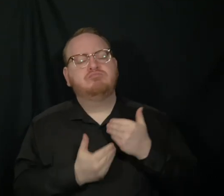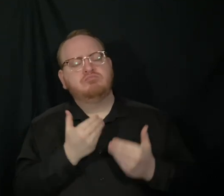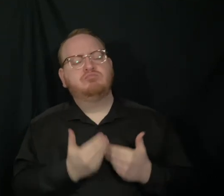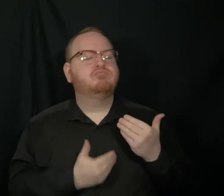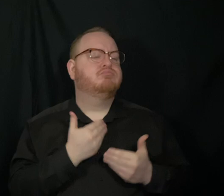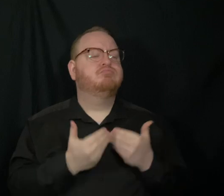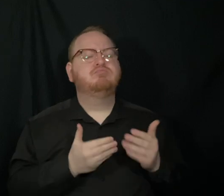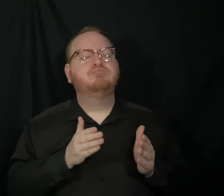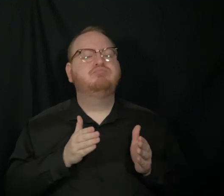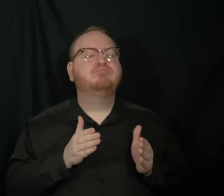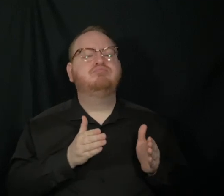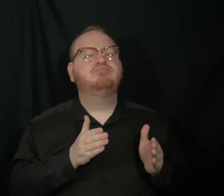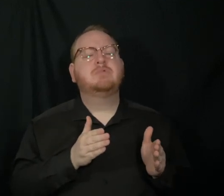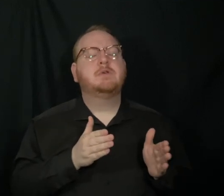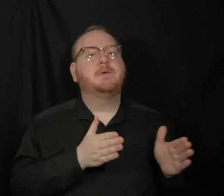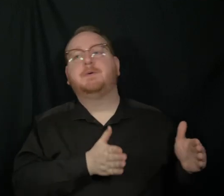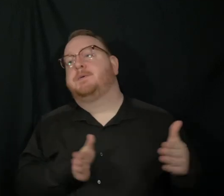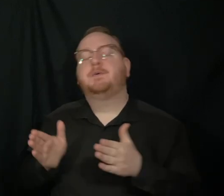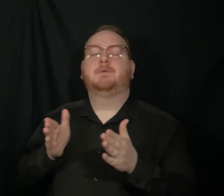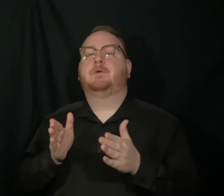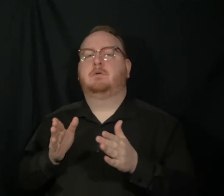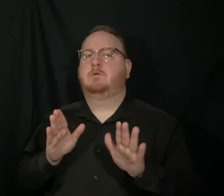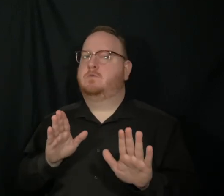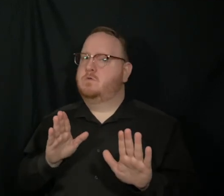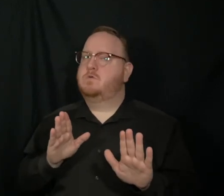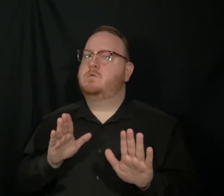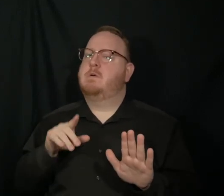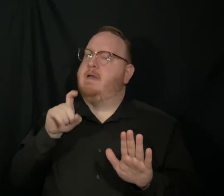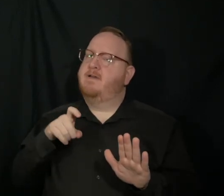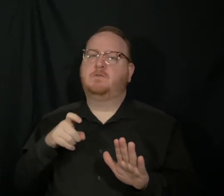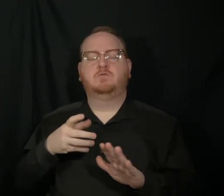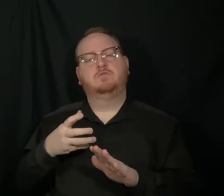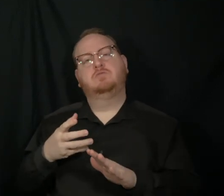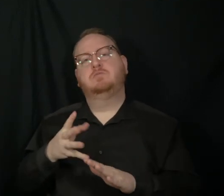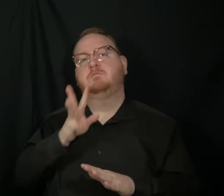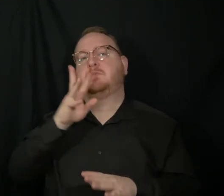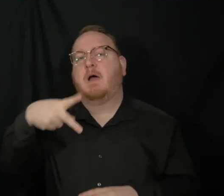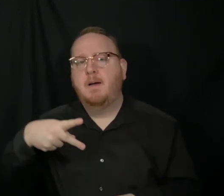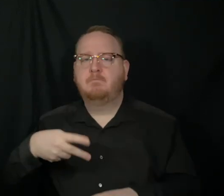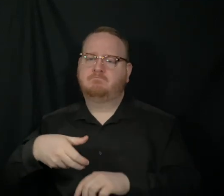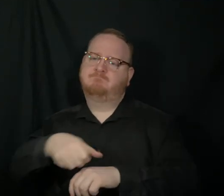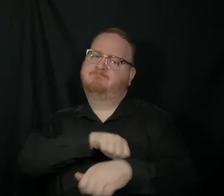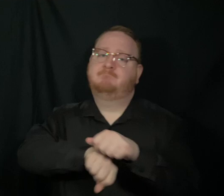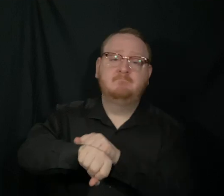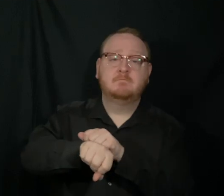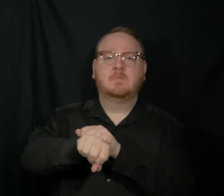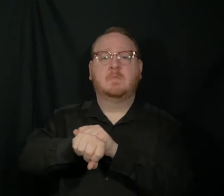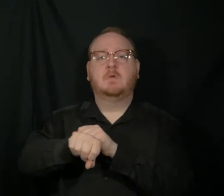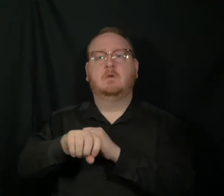days and then really like saying, Okay, I've got to step up and do something. And it was at a conference and it was at a